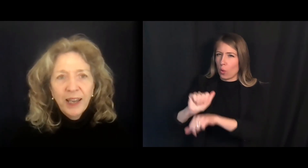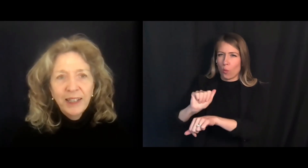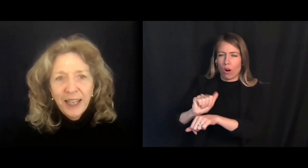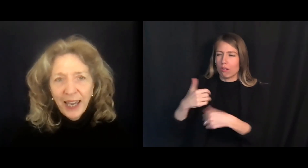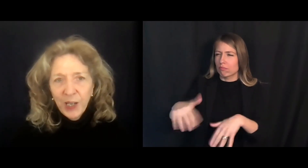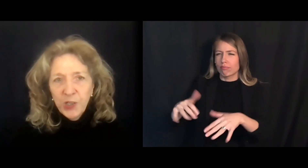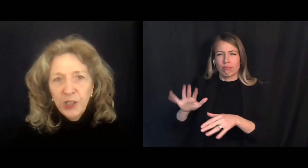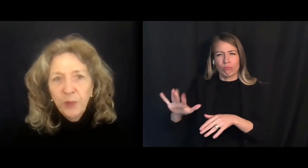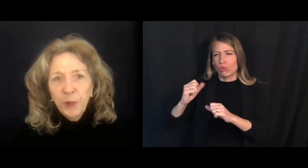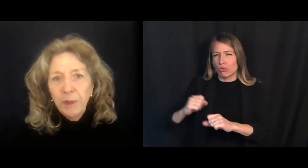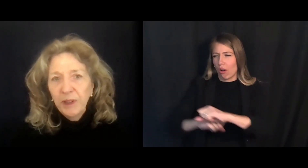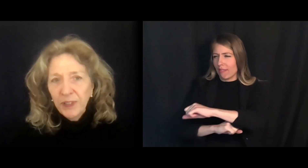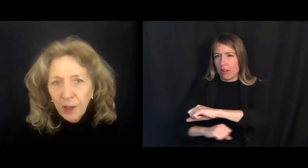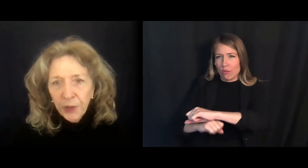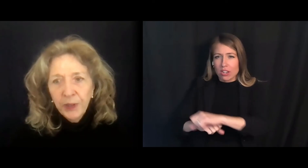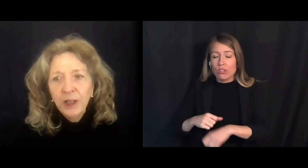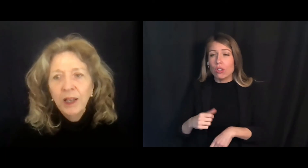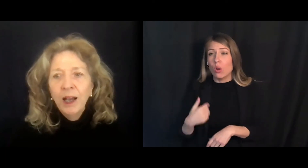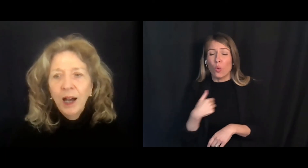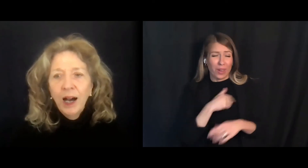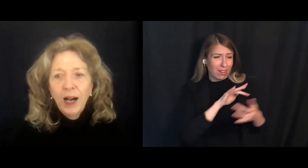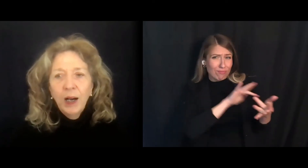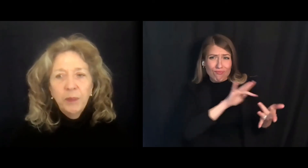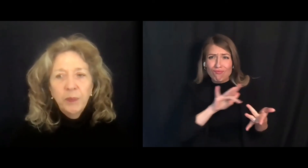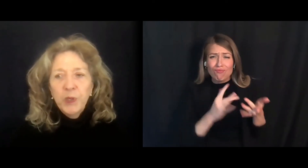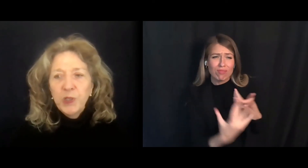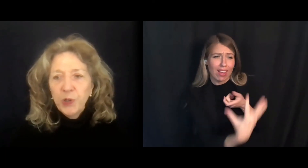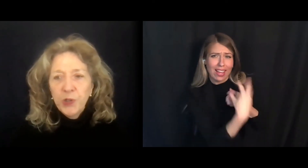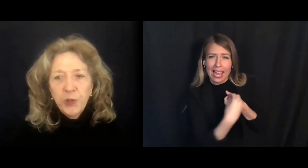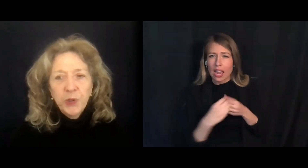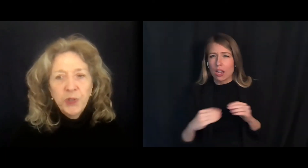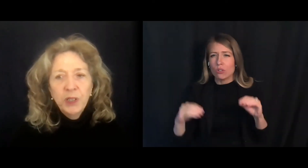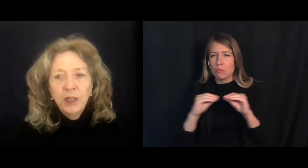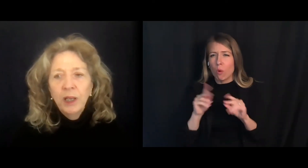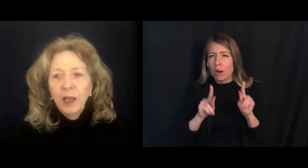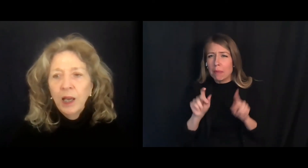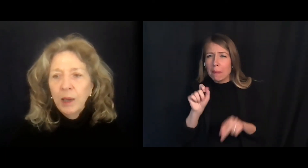and engage more People of Color, researchers,